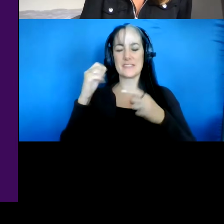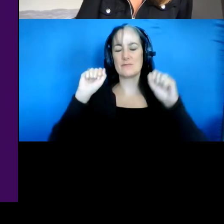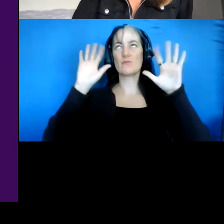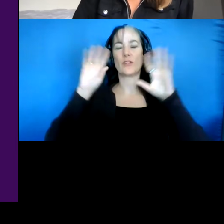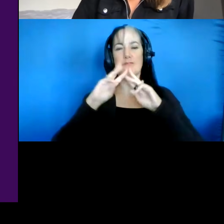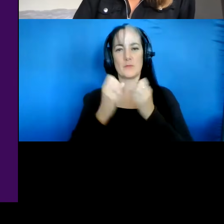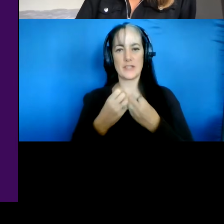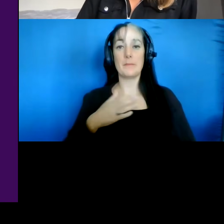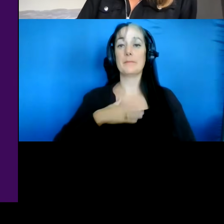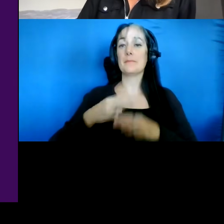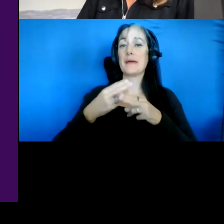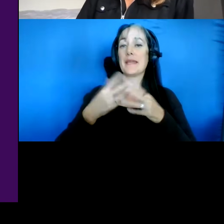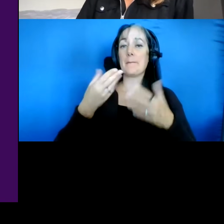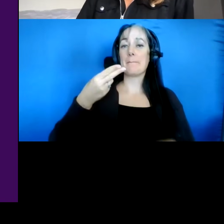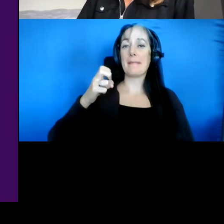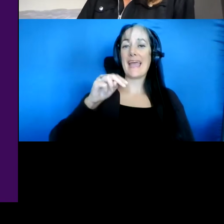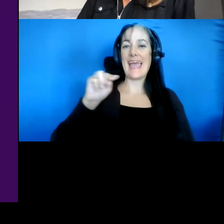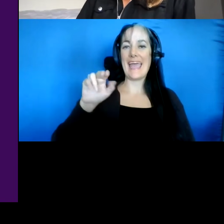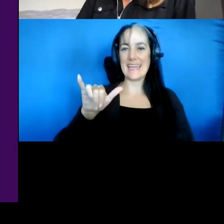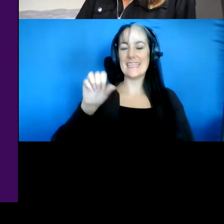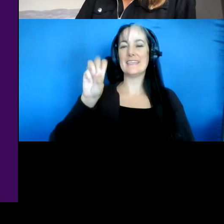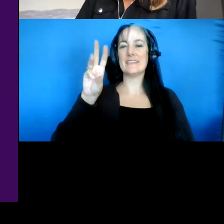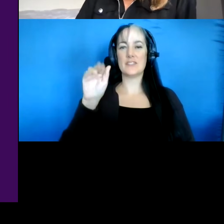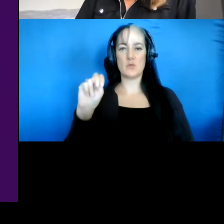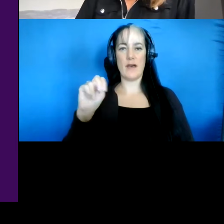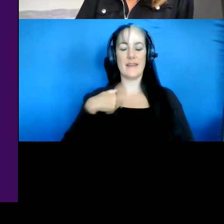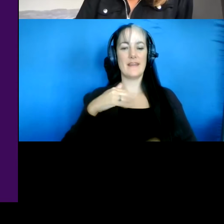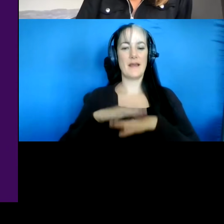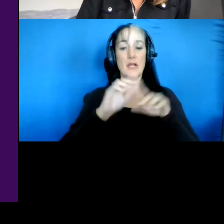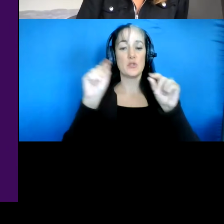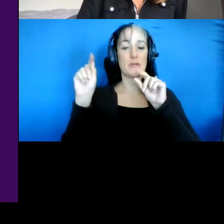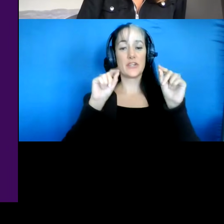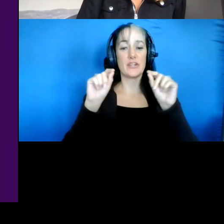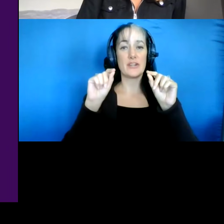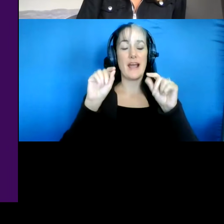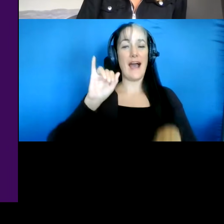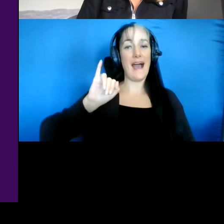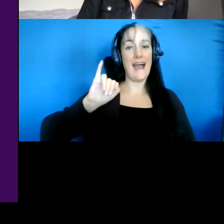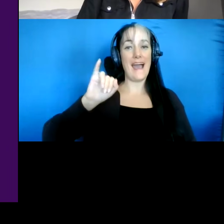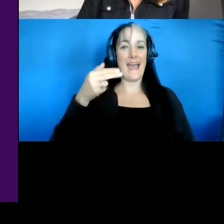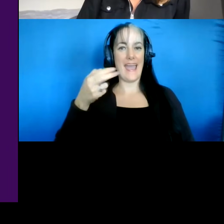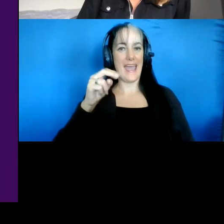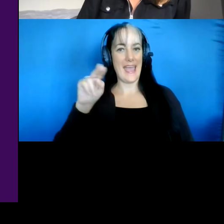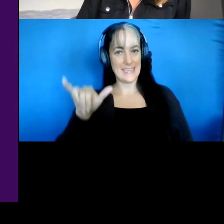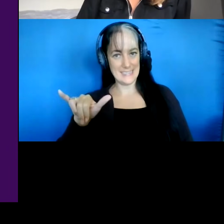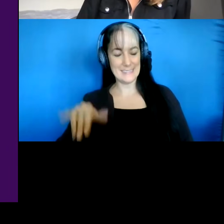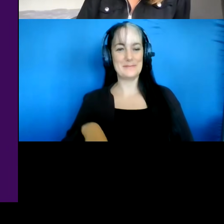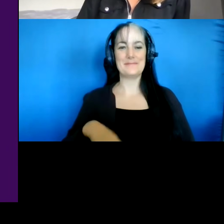can find me on Twitter as @iheni. I am an accessibility hobo, that is how I describe